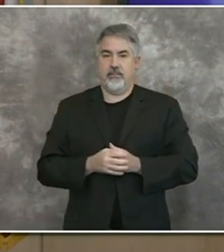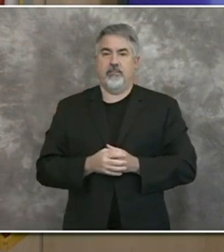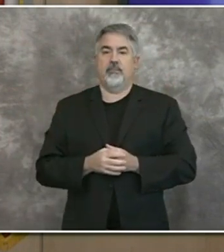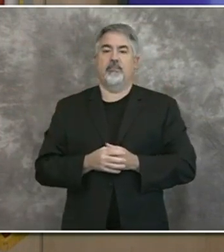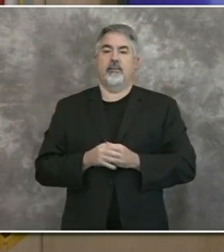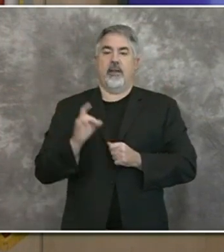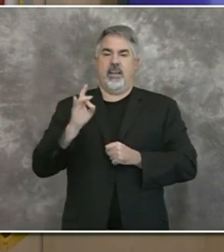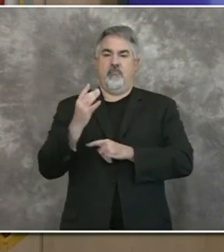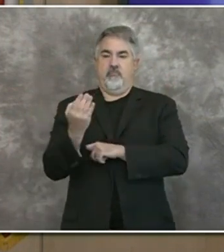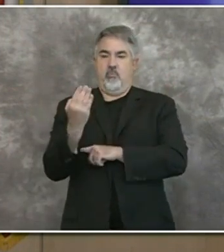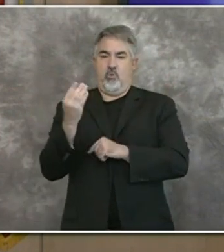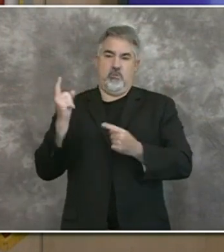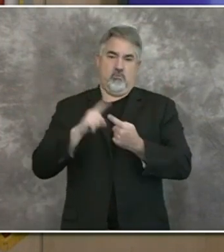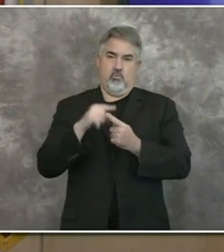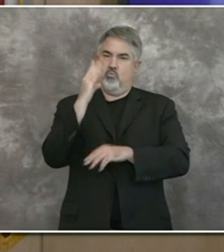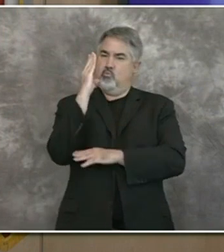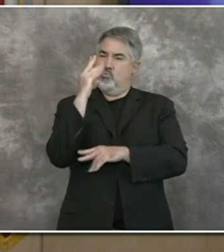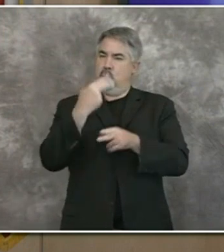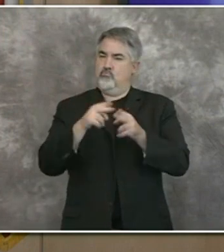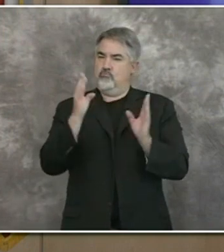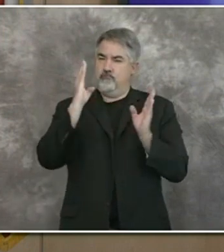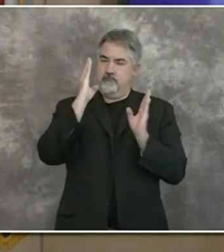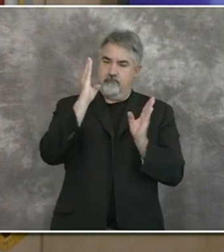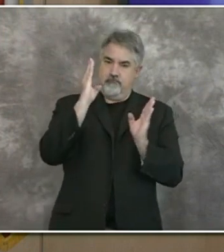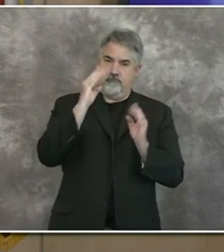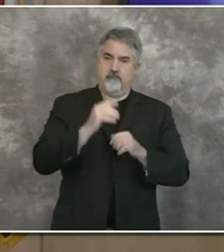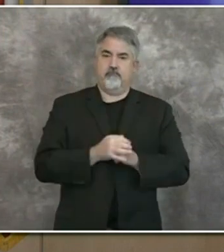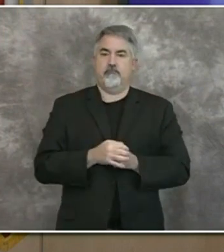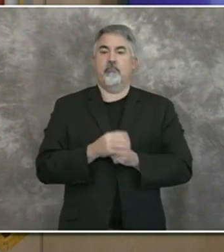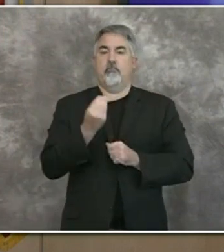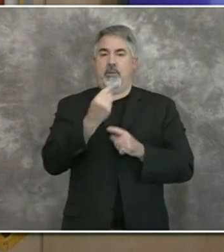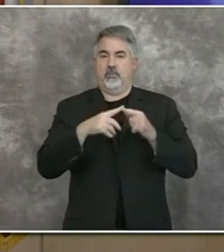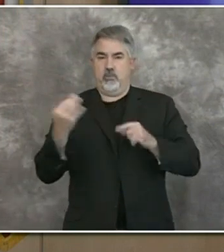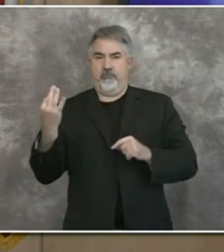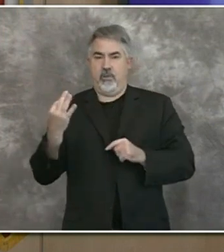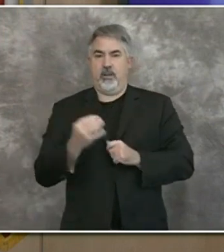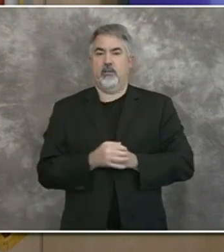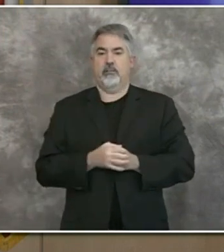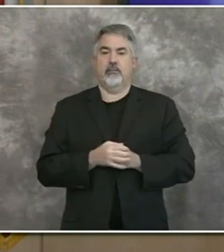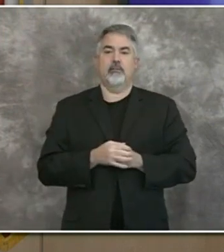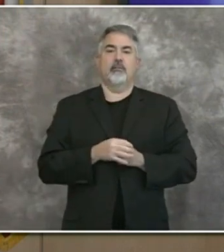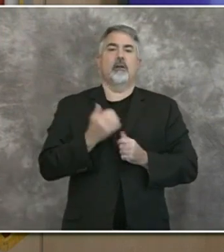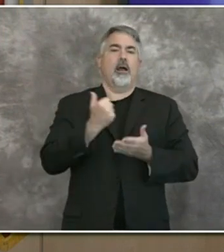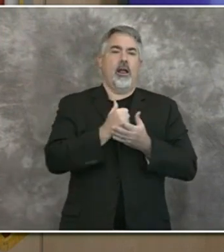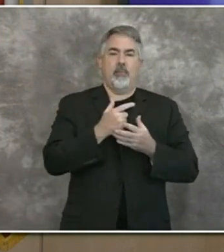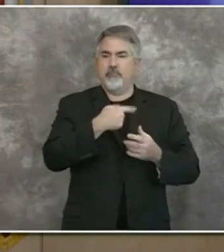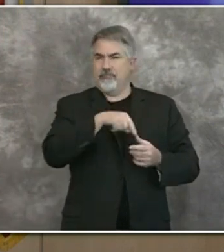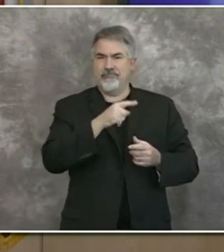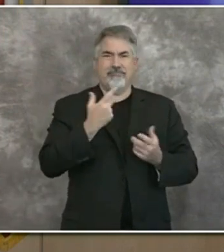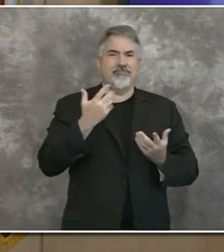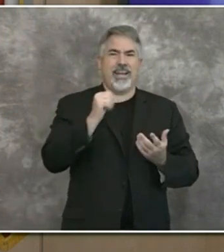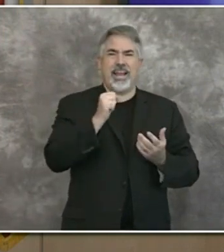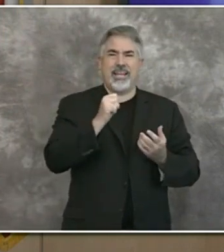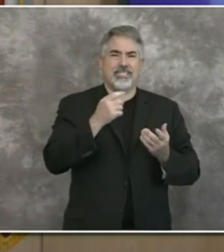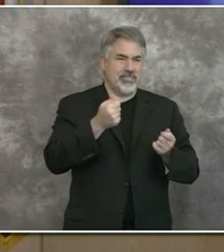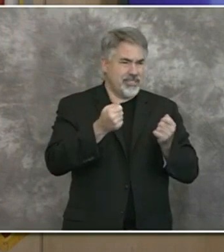FACILITY WILL GO IN THE STREET ON MONDAY MAY 18TH. IT WILL BE OPEN FROM 88 AM TO 12 NOON